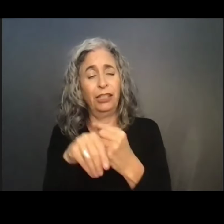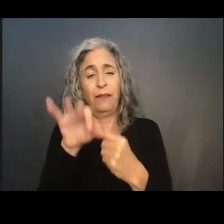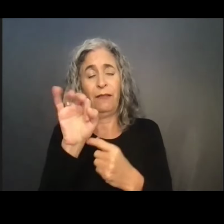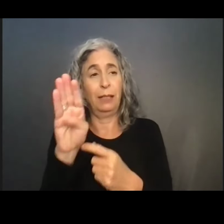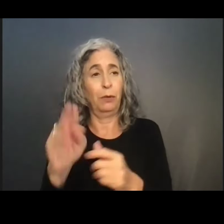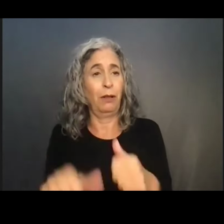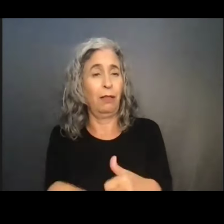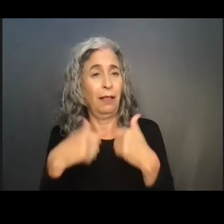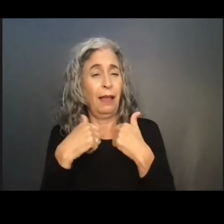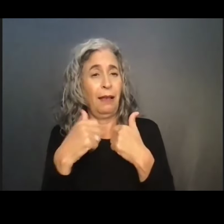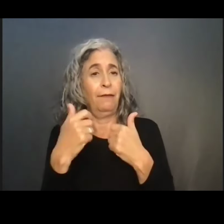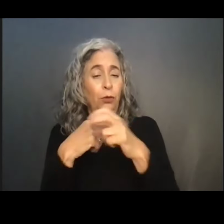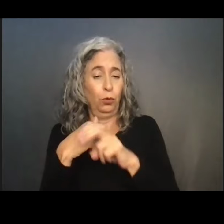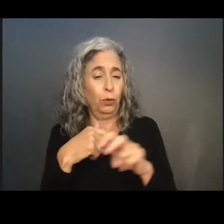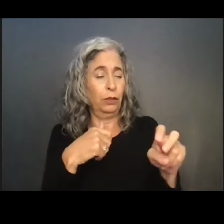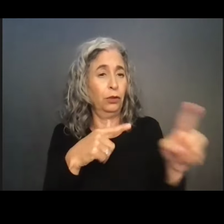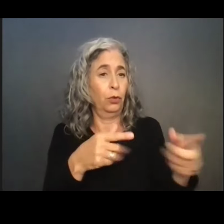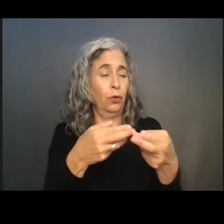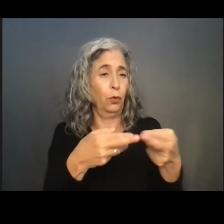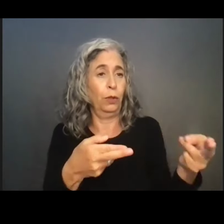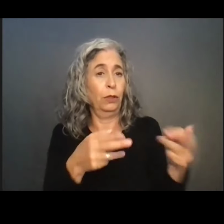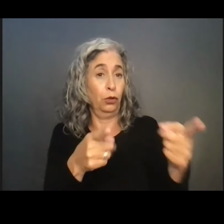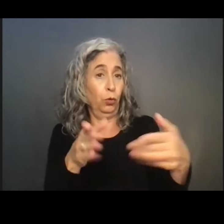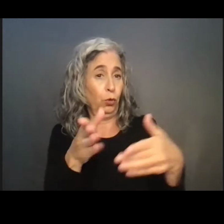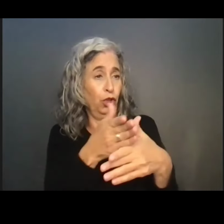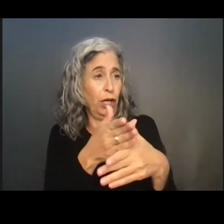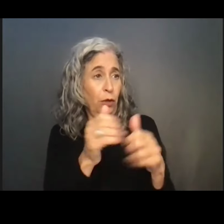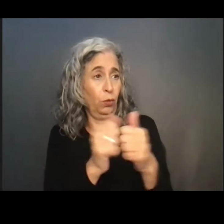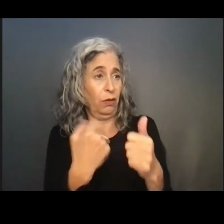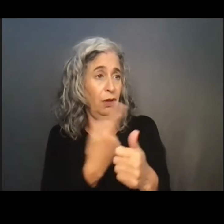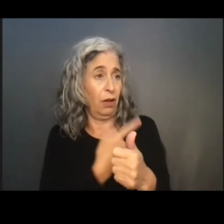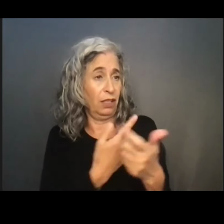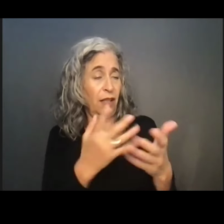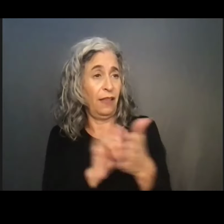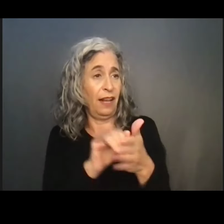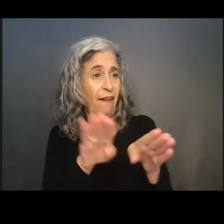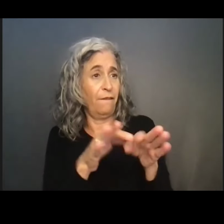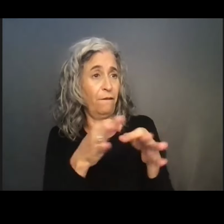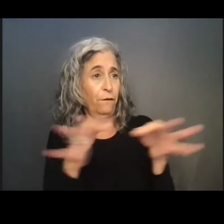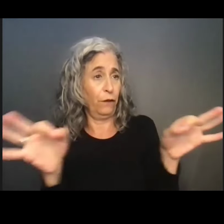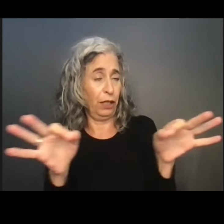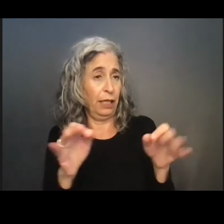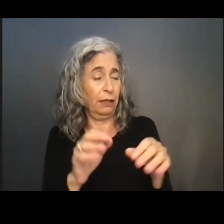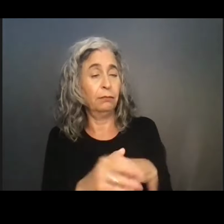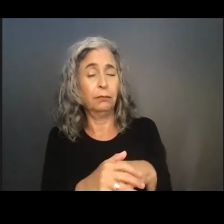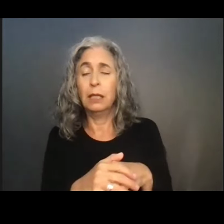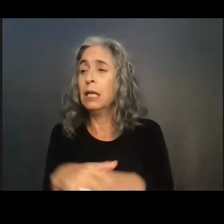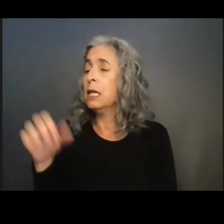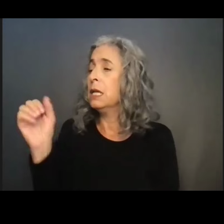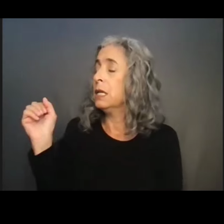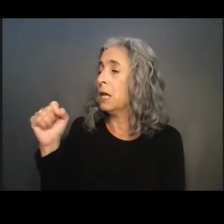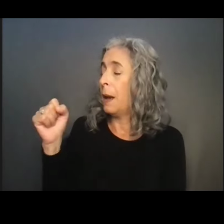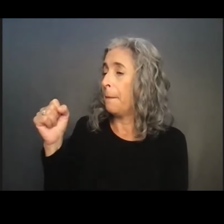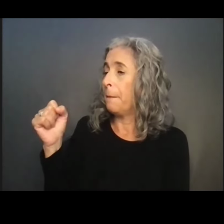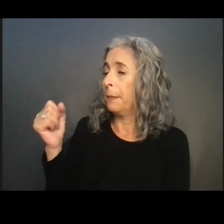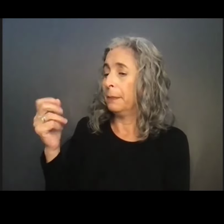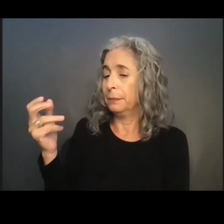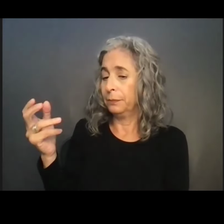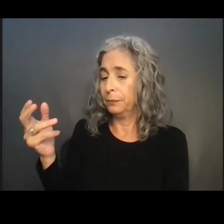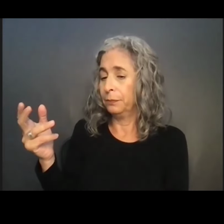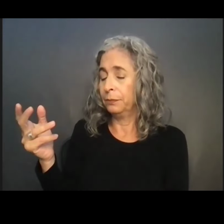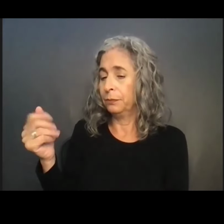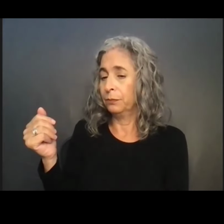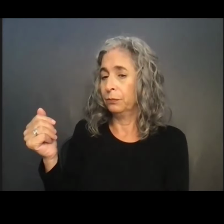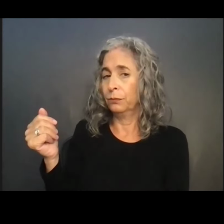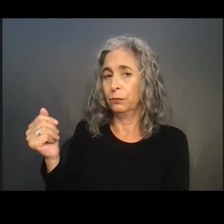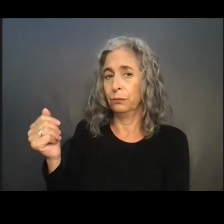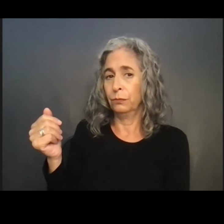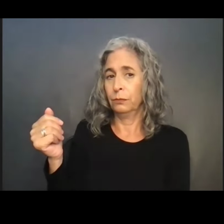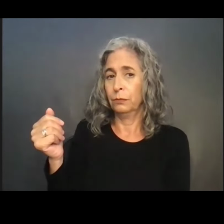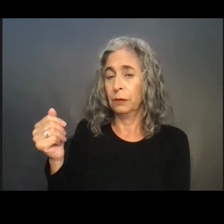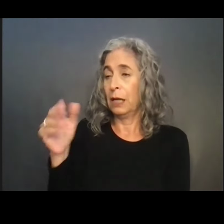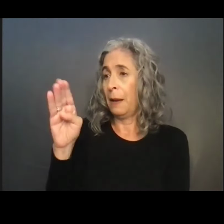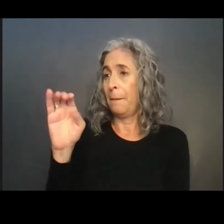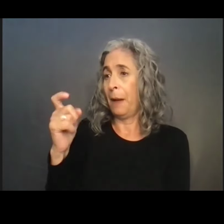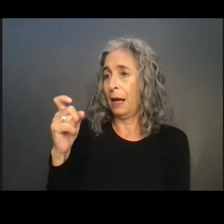transition to the resources you have shared? >> VIJAY MATTHEW: Yeah, so box cast I believe